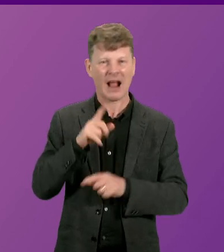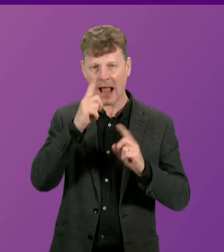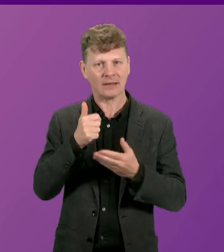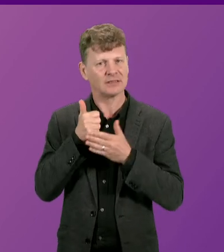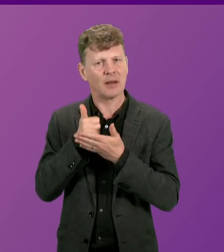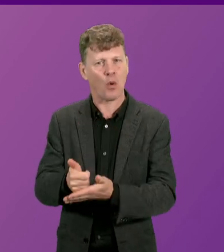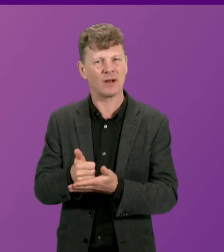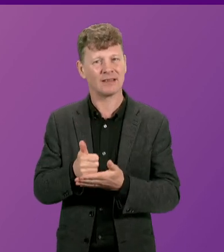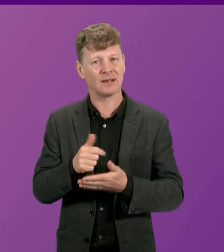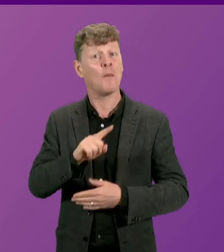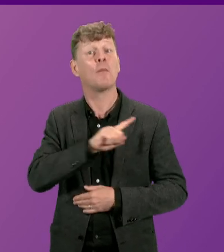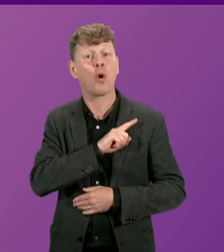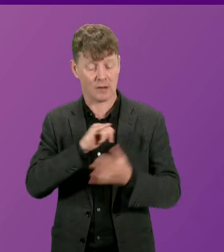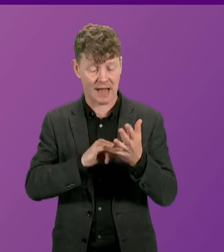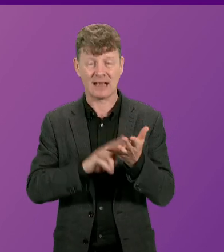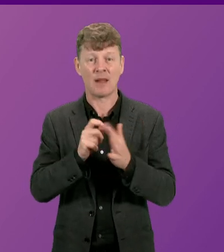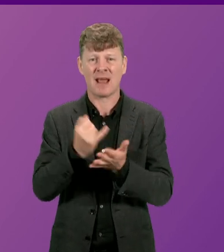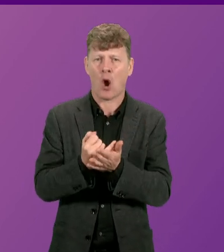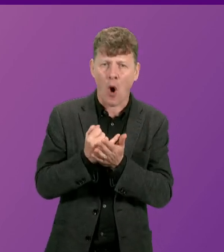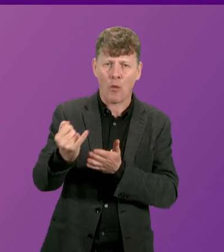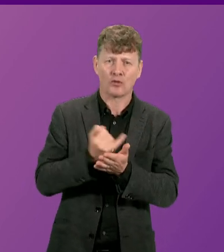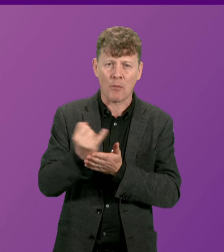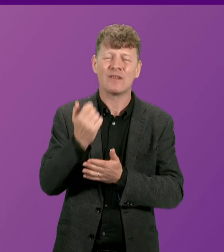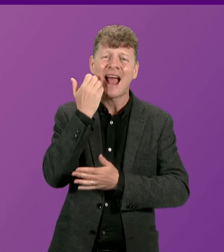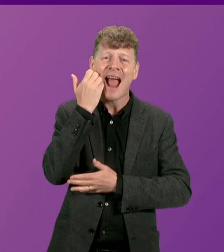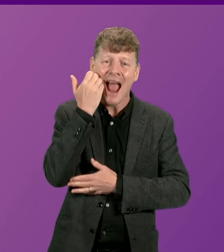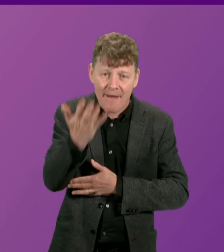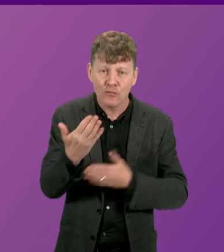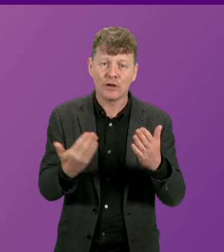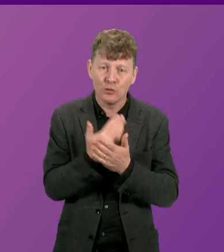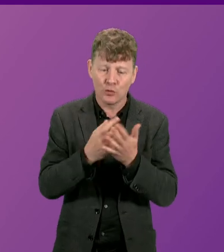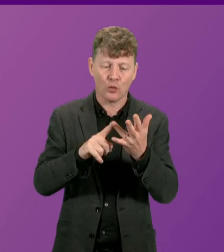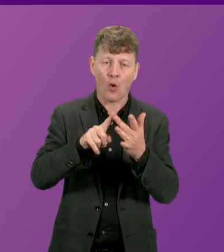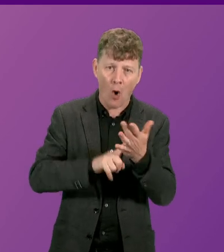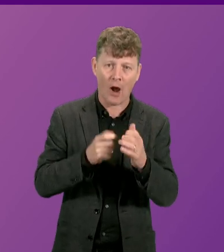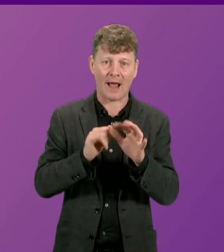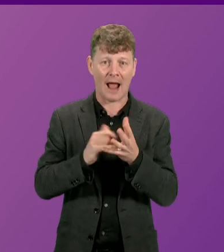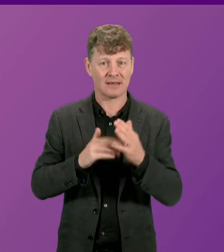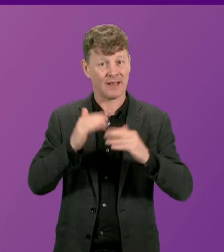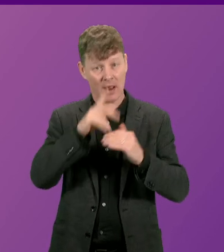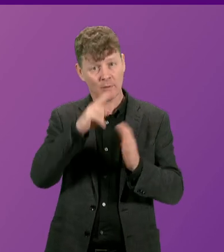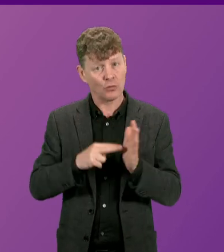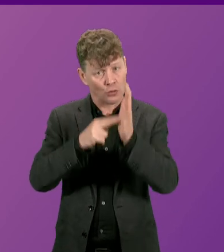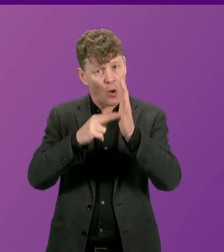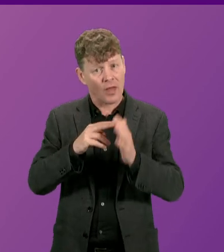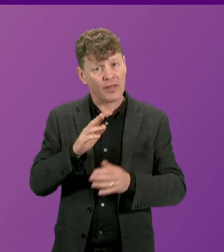because the SNP opposes every single new oil and gas development in the North Sea.